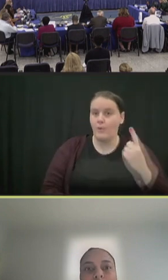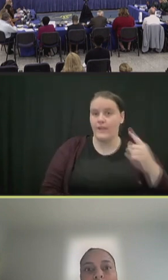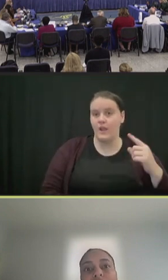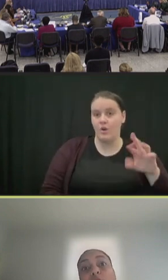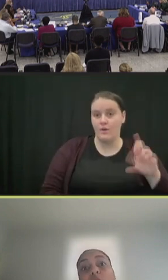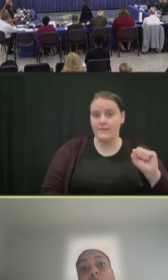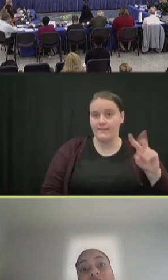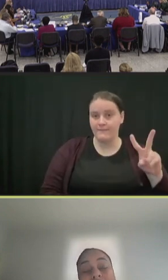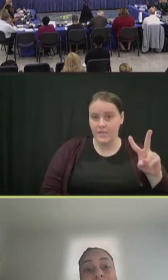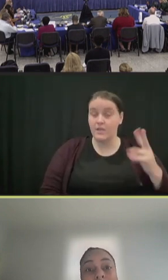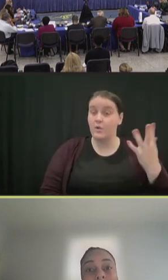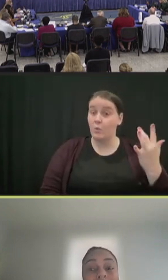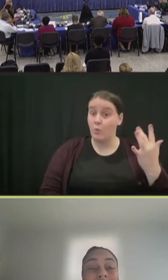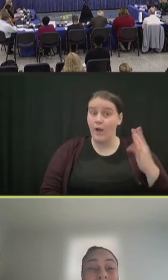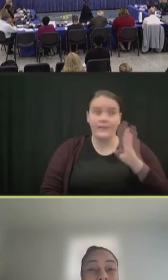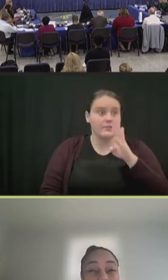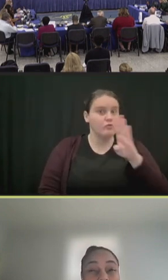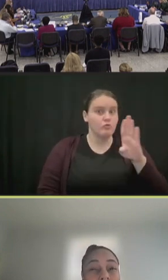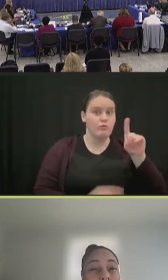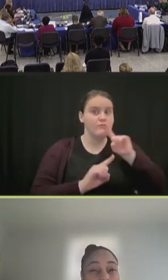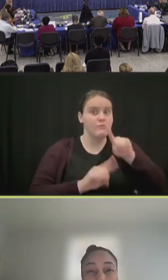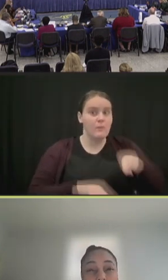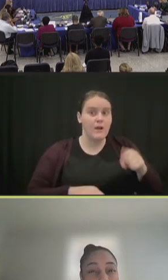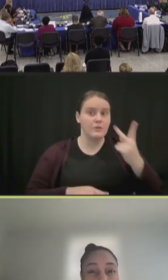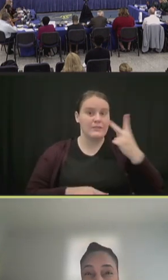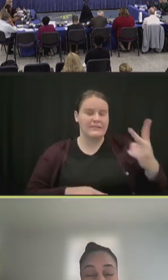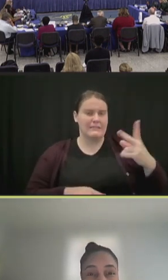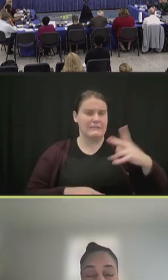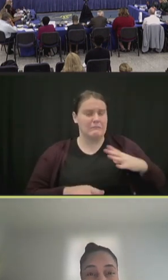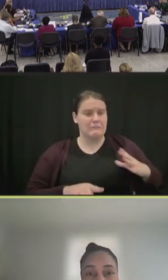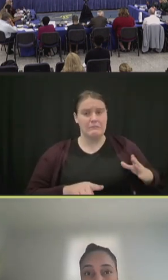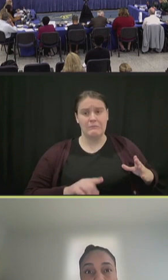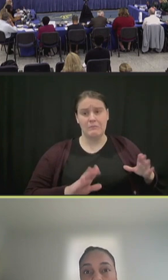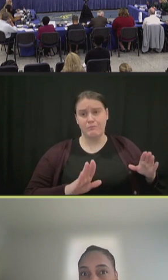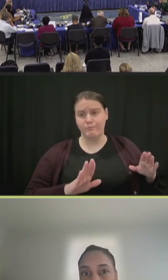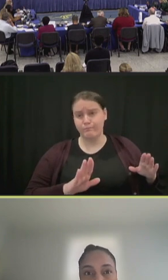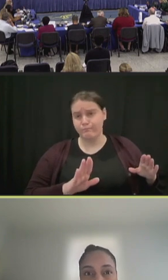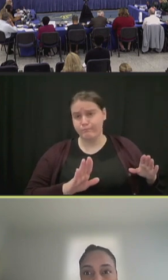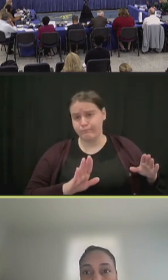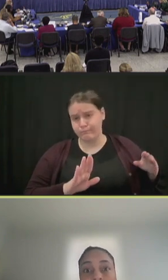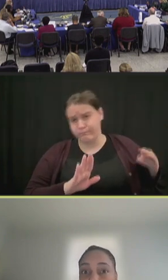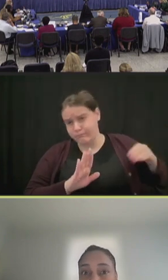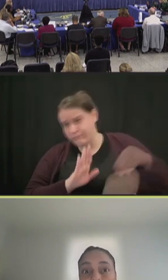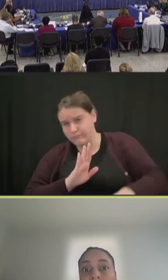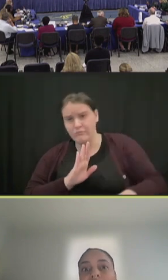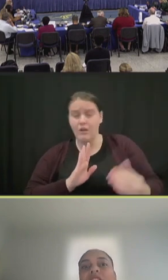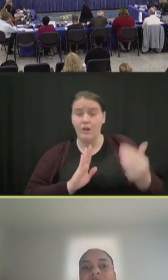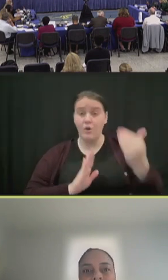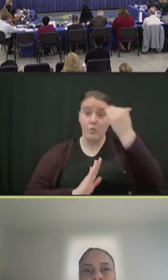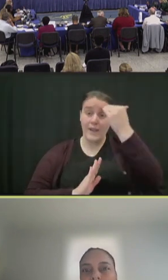response to what we saw as significantly low level of awareness of RSV and of the vaccine